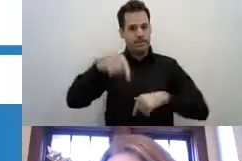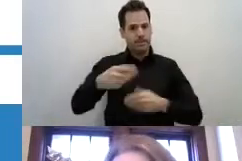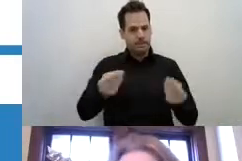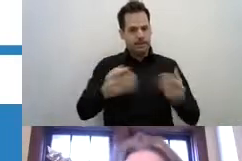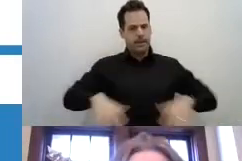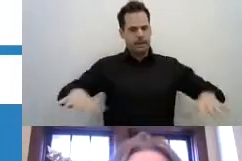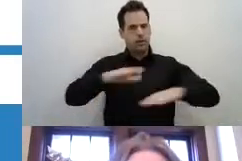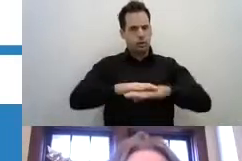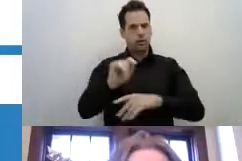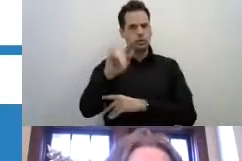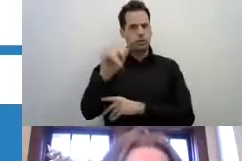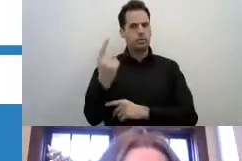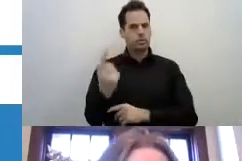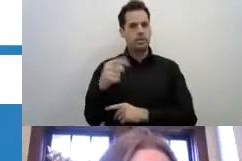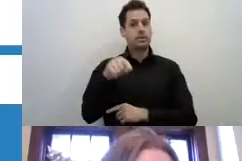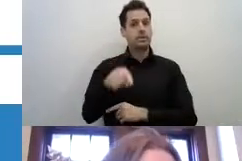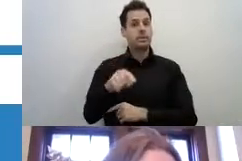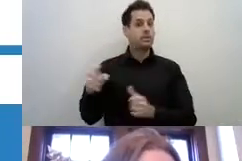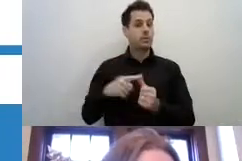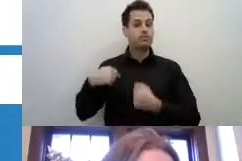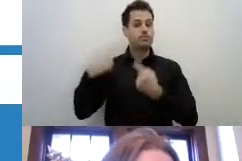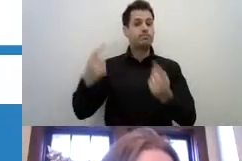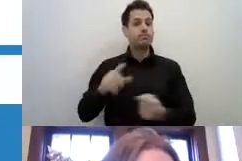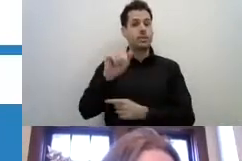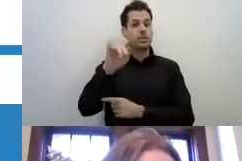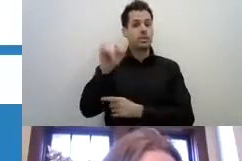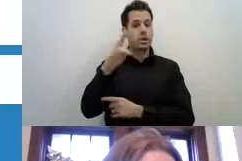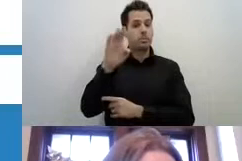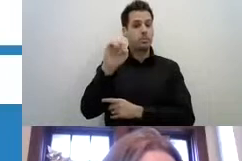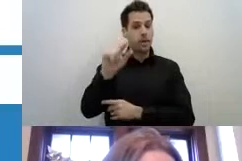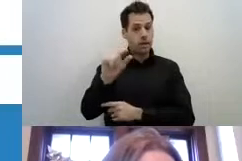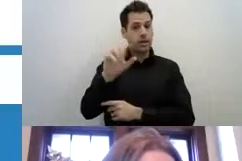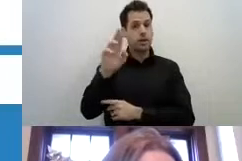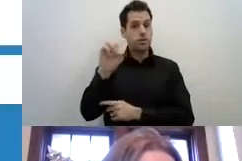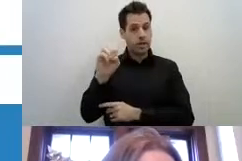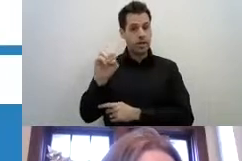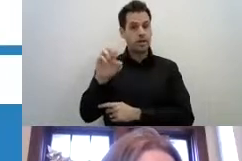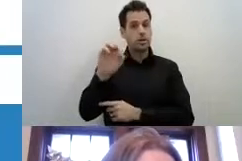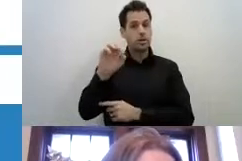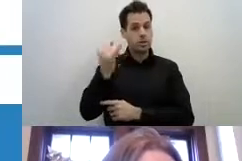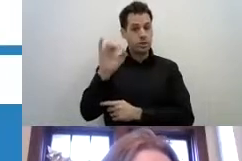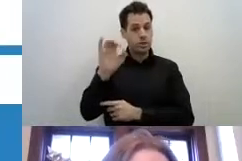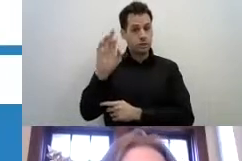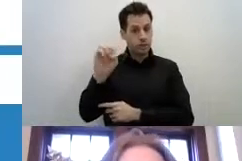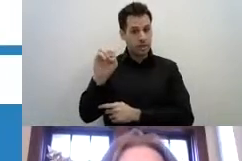the original lands of the anishinaabeg cree ojikri dakota and denny peoples and the homeland